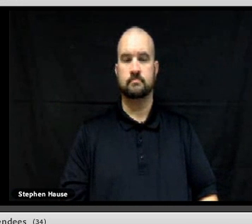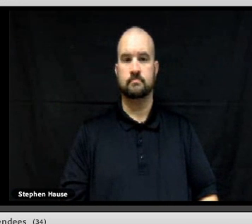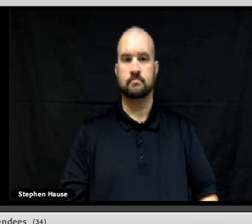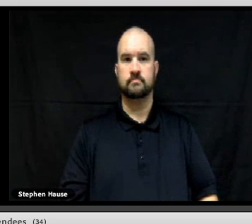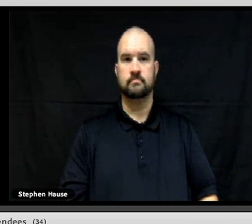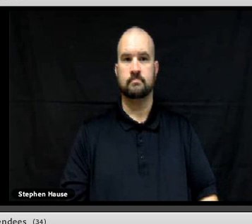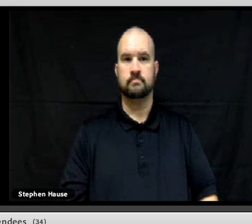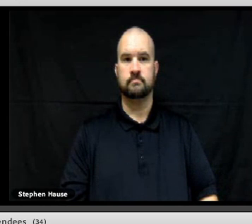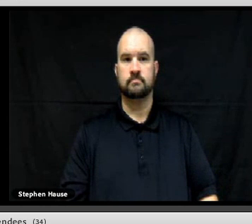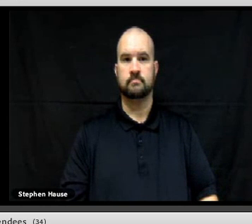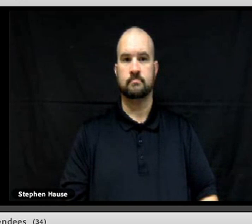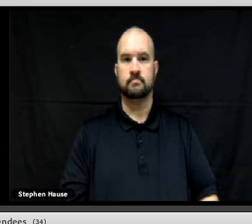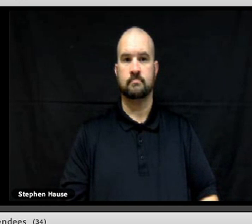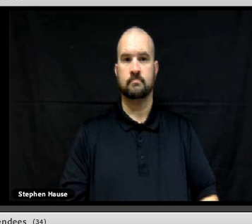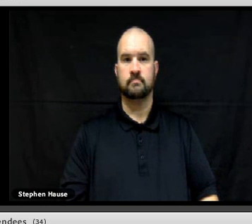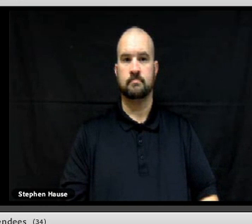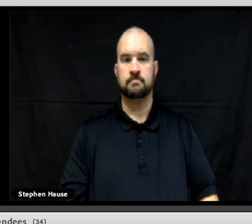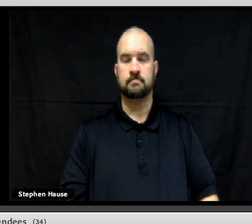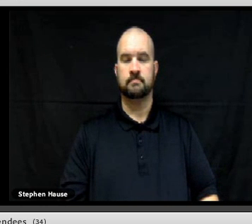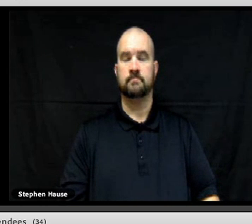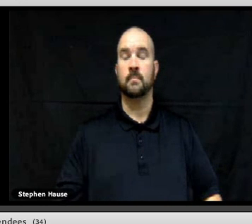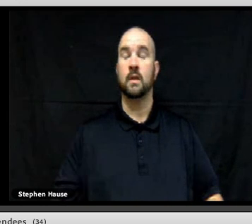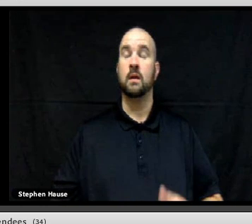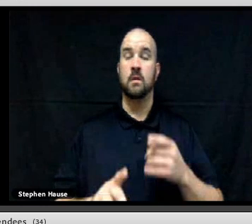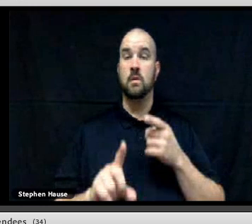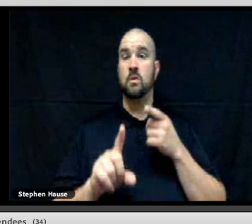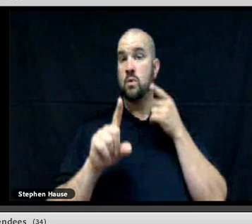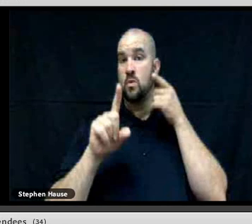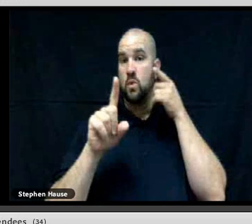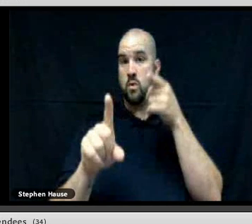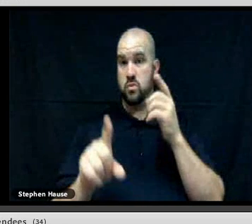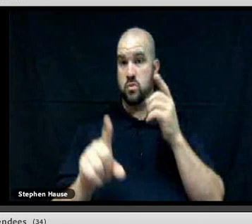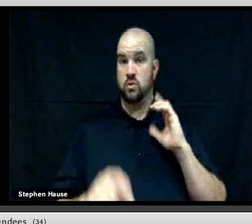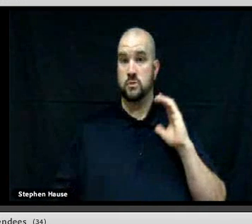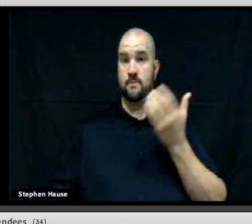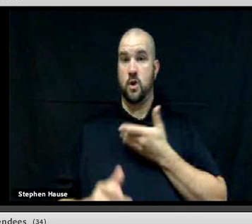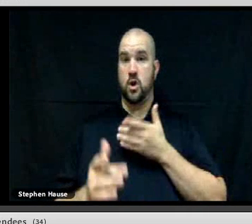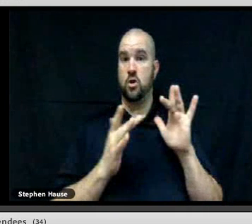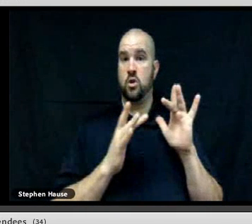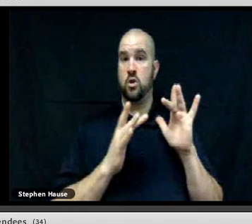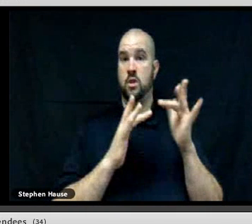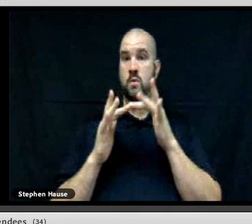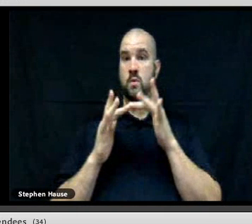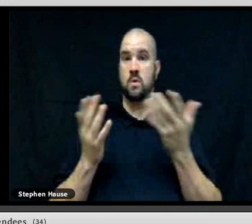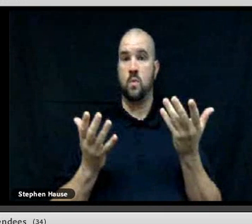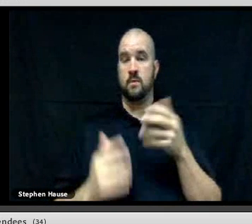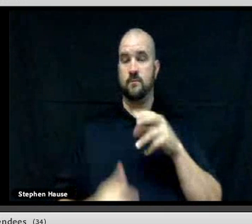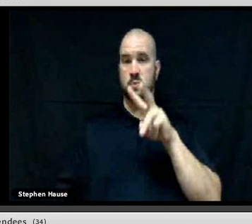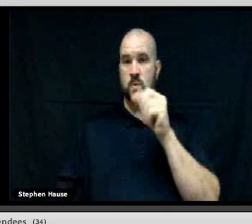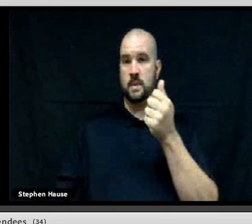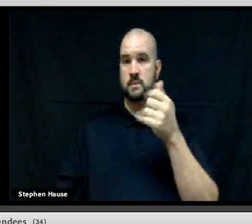So, some of the goals of the network, um, for 2018 are to continue building,